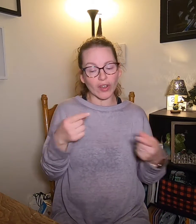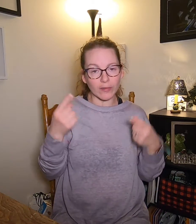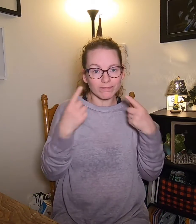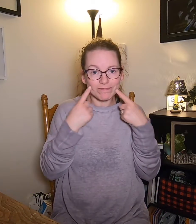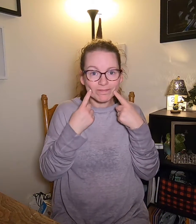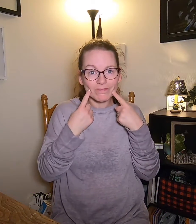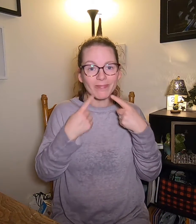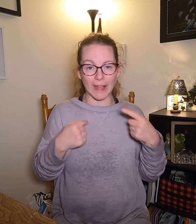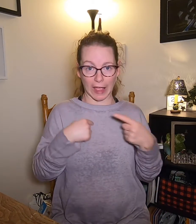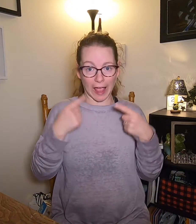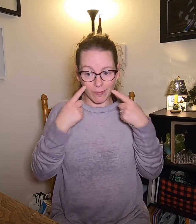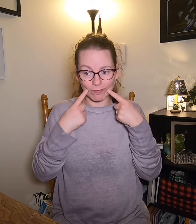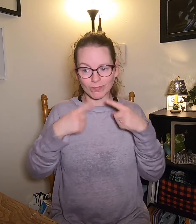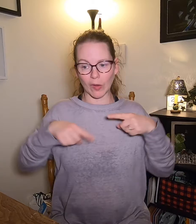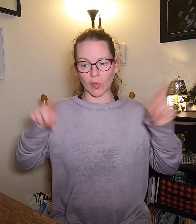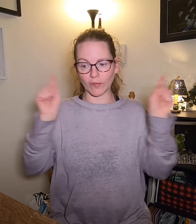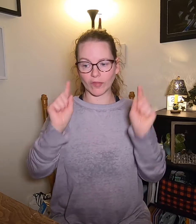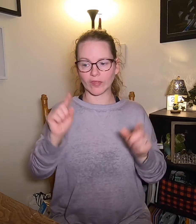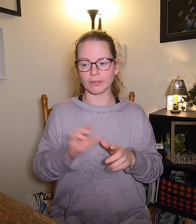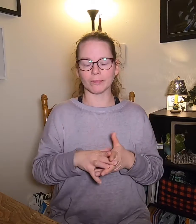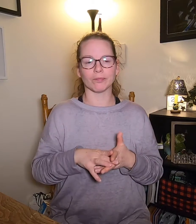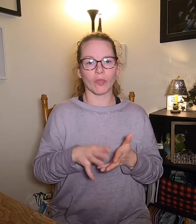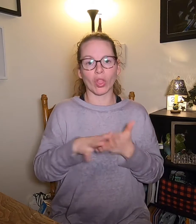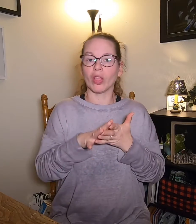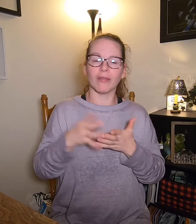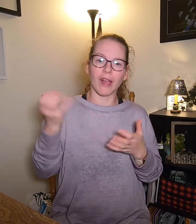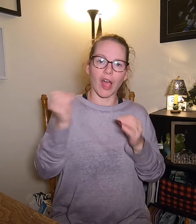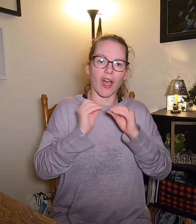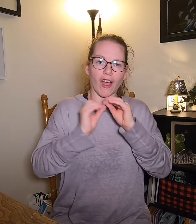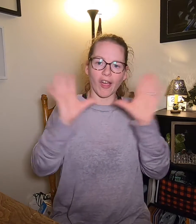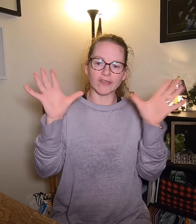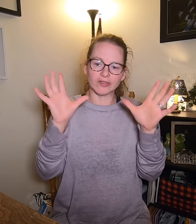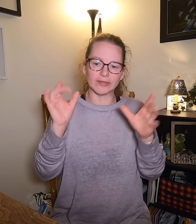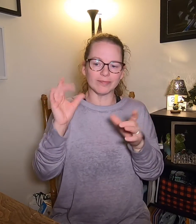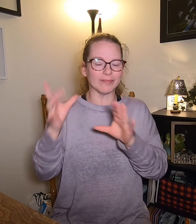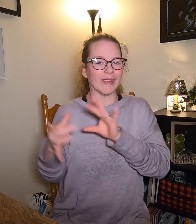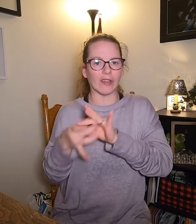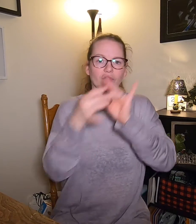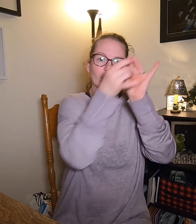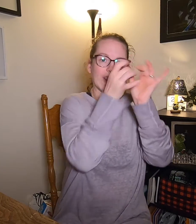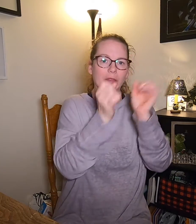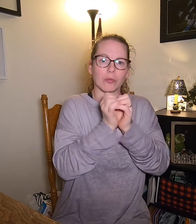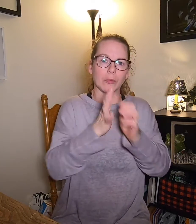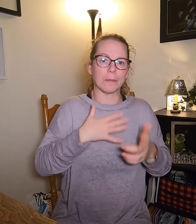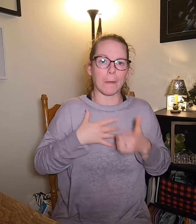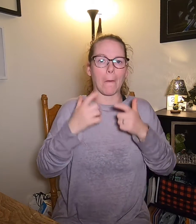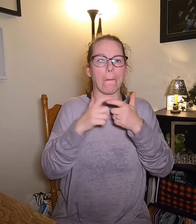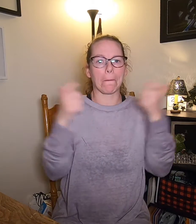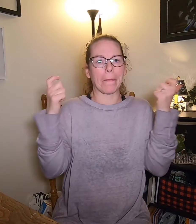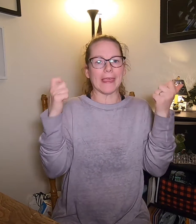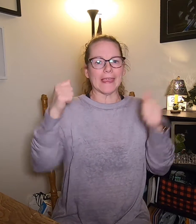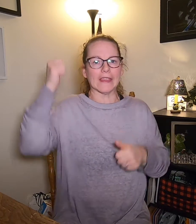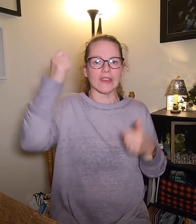The struggles that I overcame... Obviously it related to my biggest